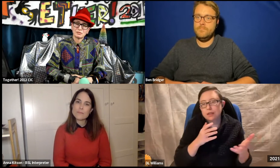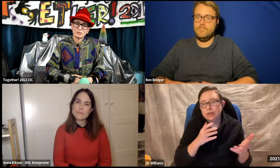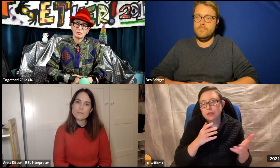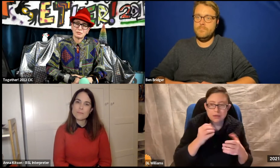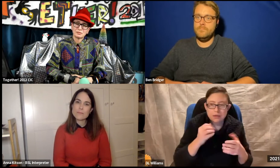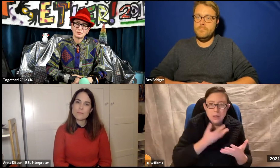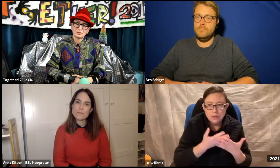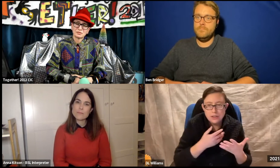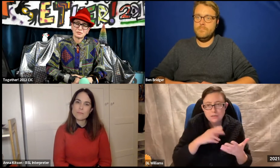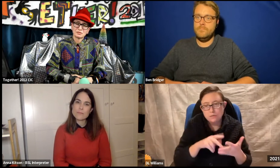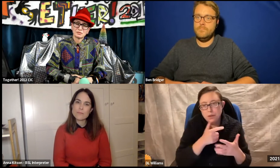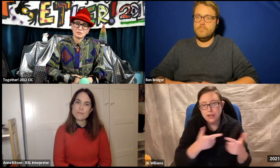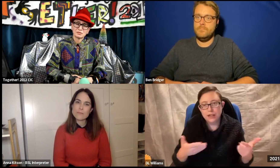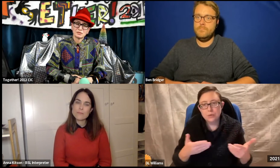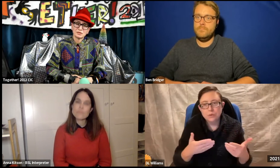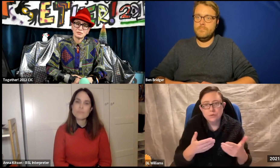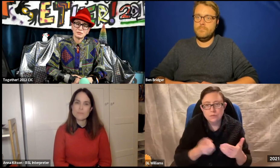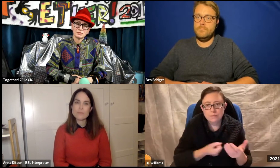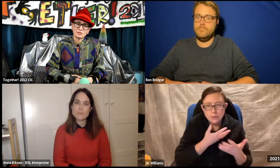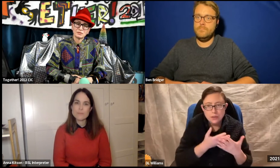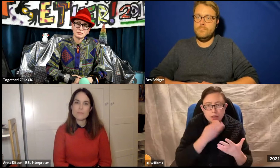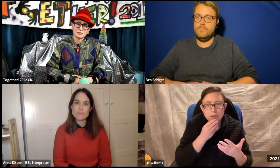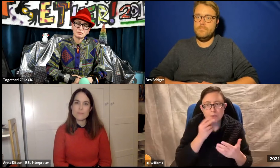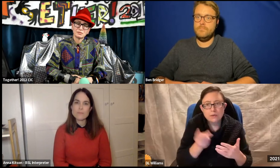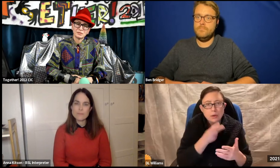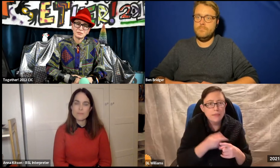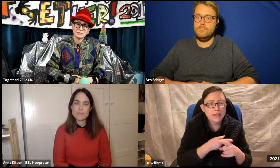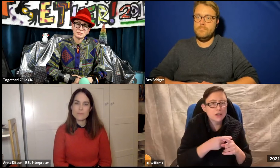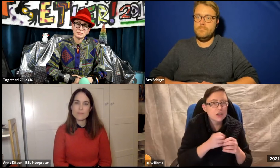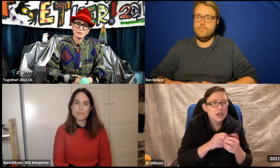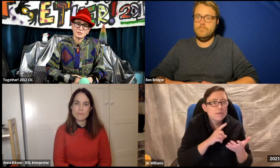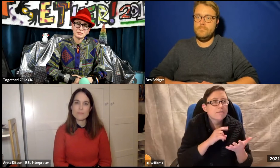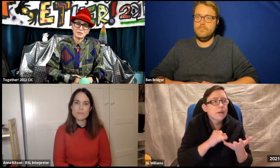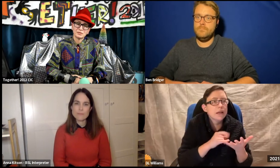BSL, what I'm doing right now is not